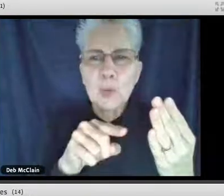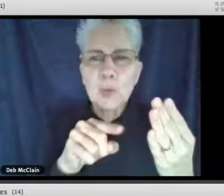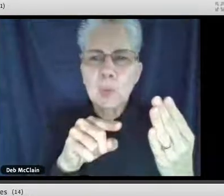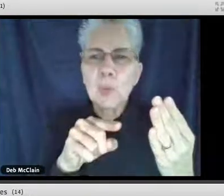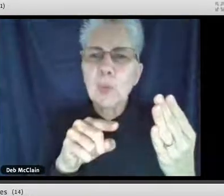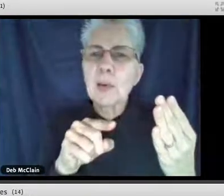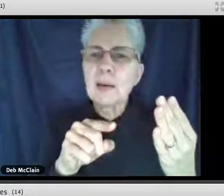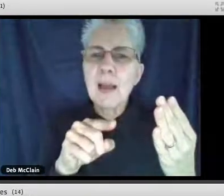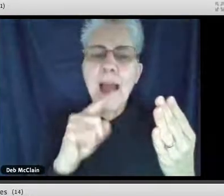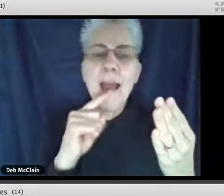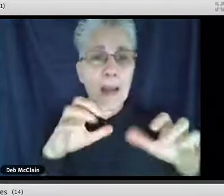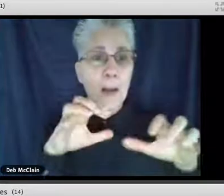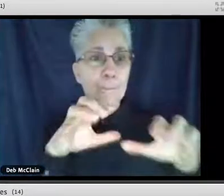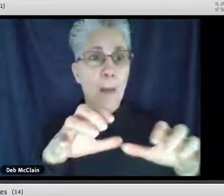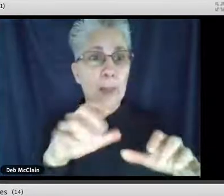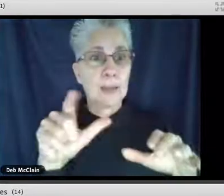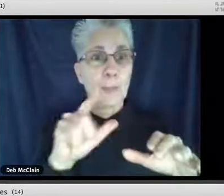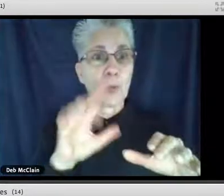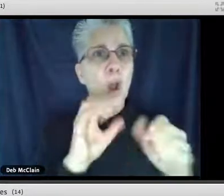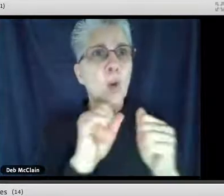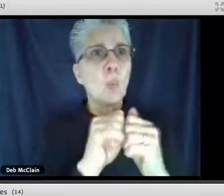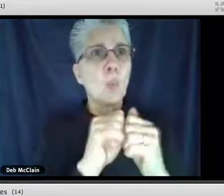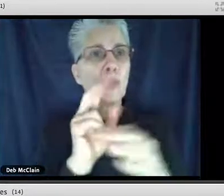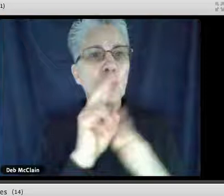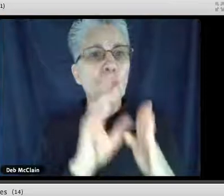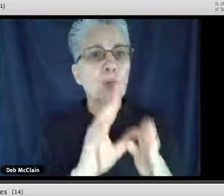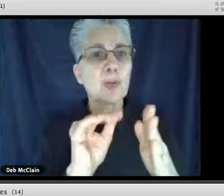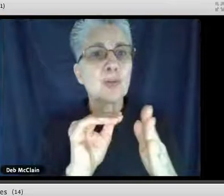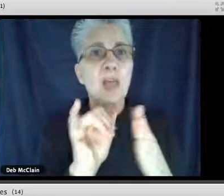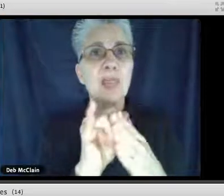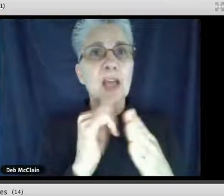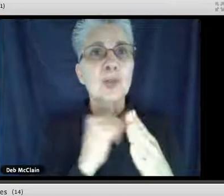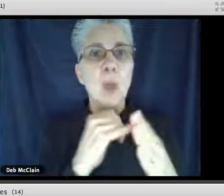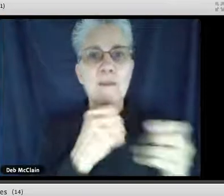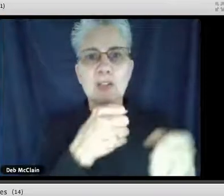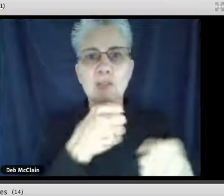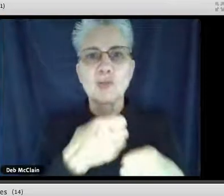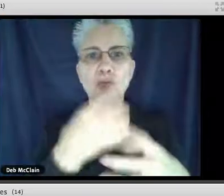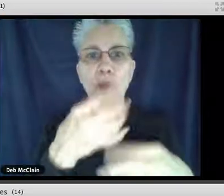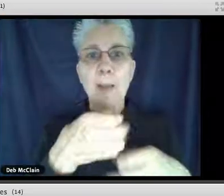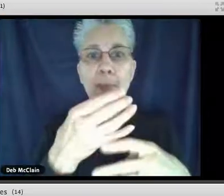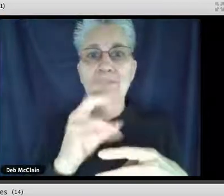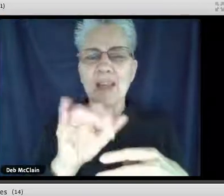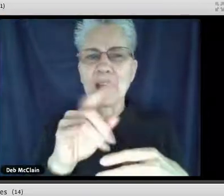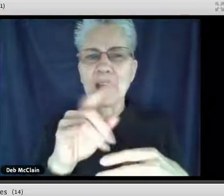as a public library talked to your users, and they're shocked that you have streaming video? And you're like, "Of course we have that.